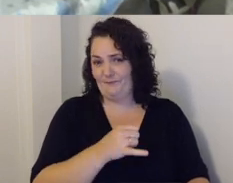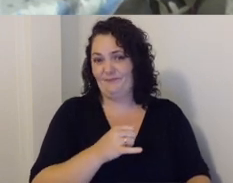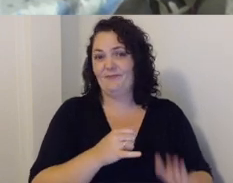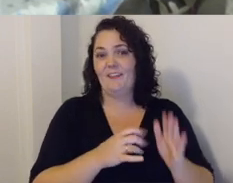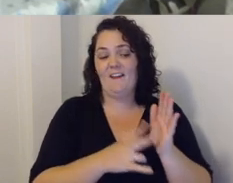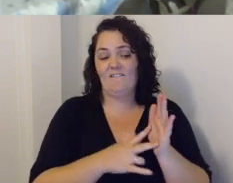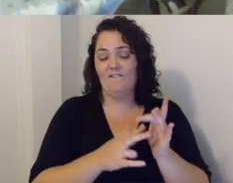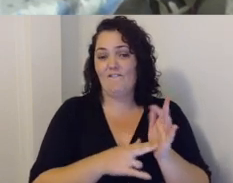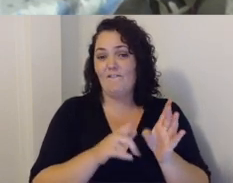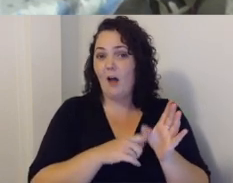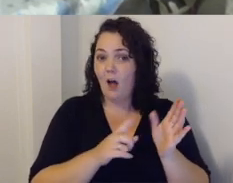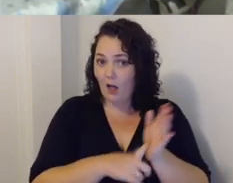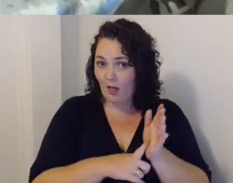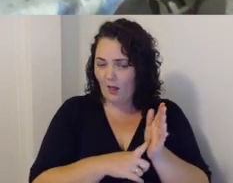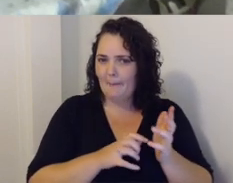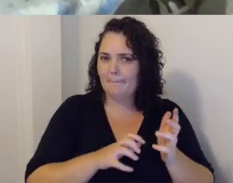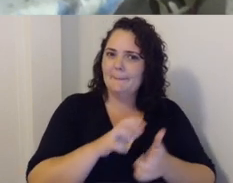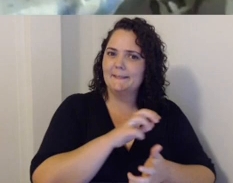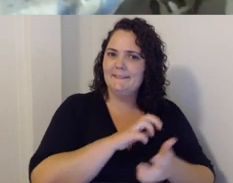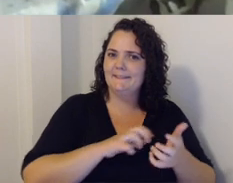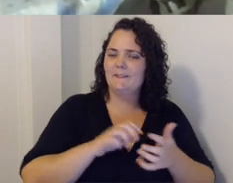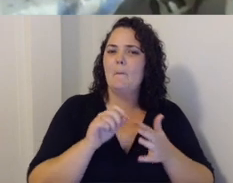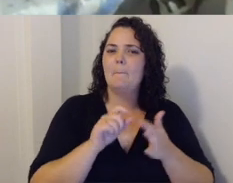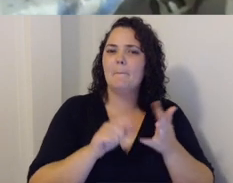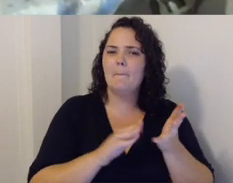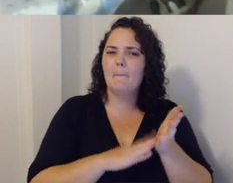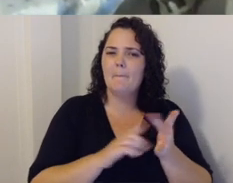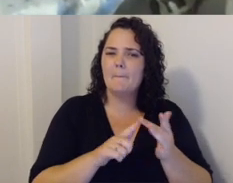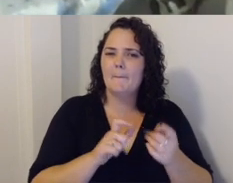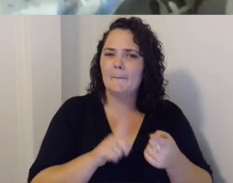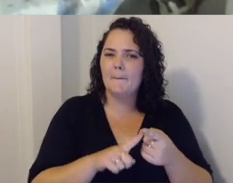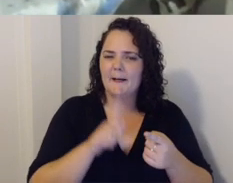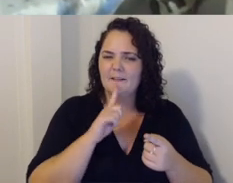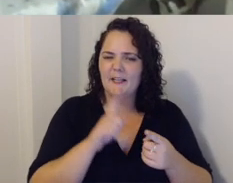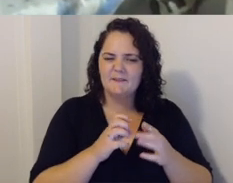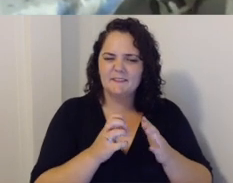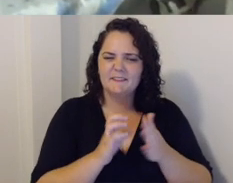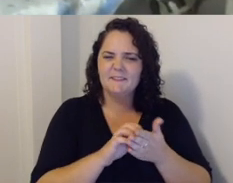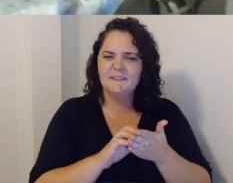pumice mixed in with it and you can buy these erasers that have a little bit of grit mixed in